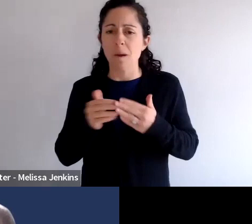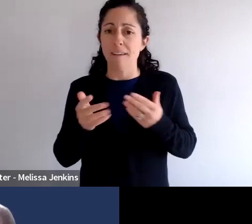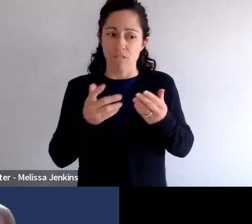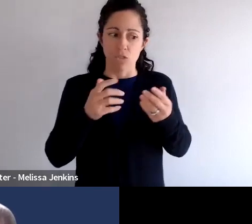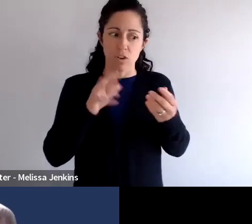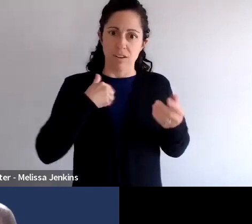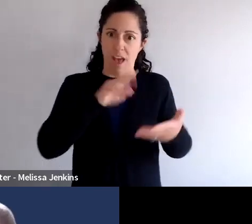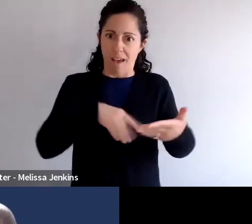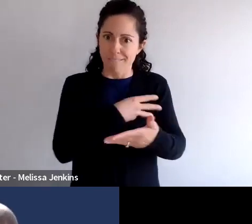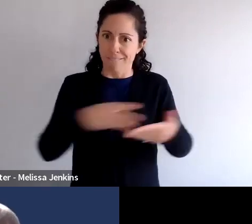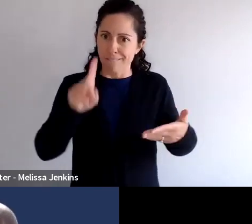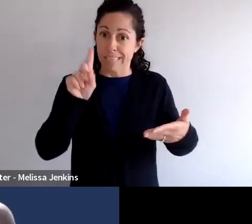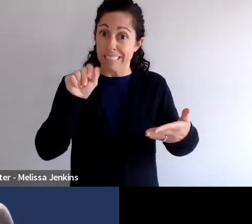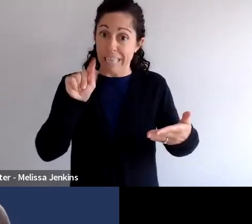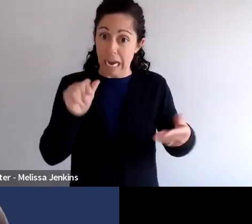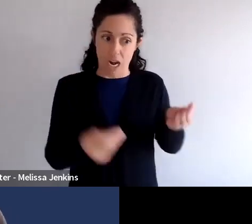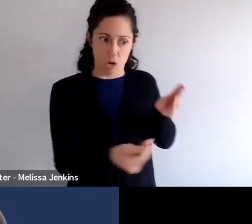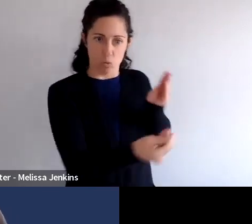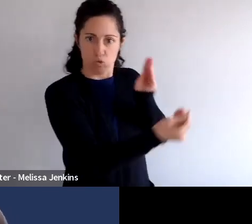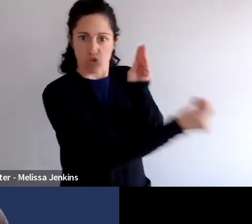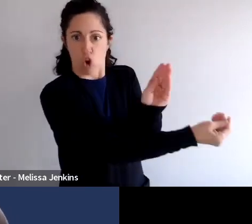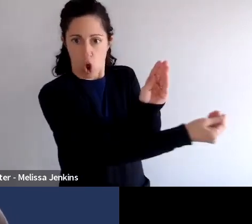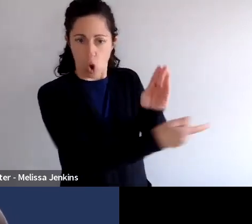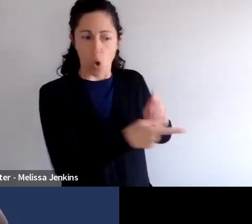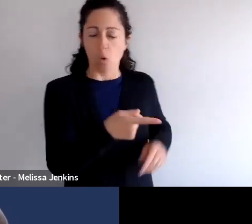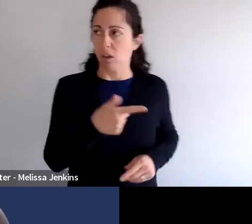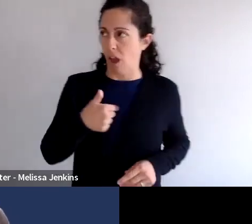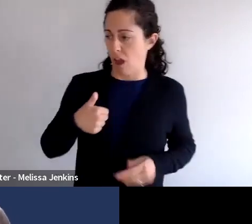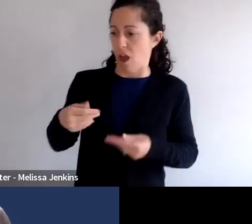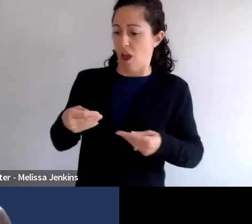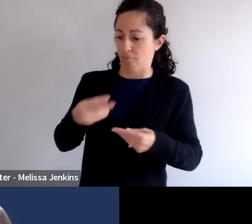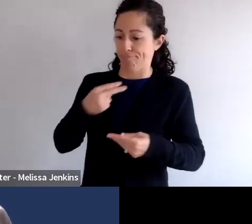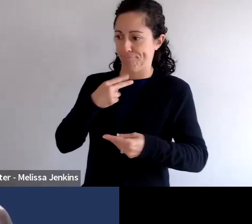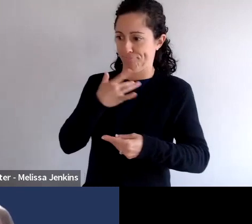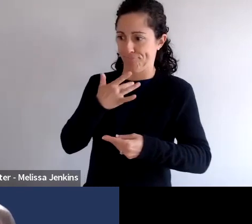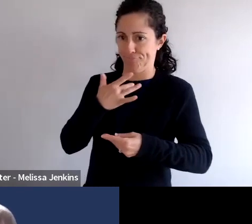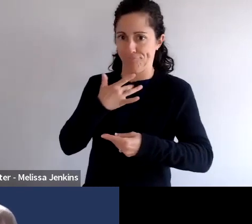show what you know common symptoms are or um other